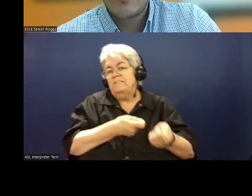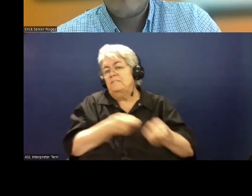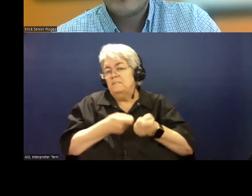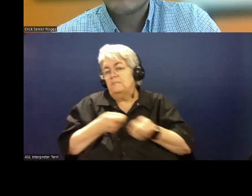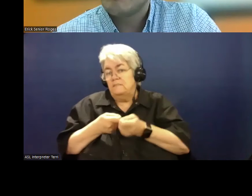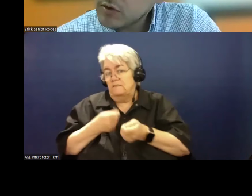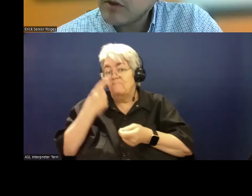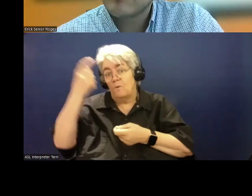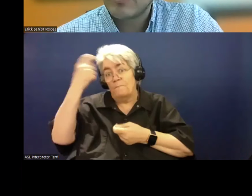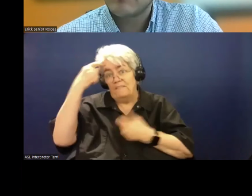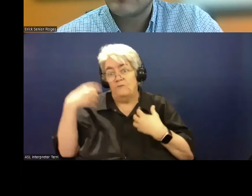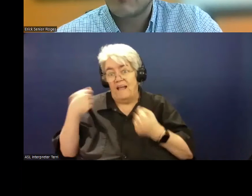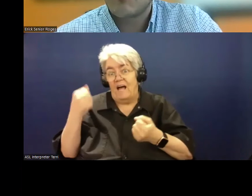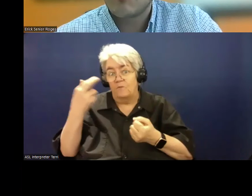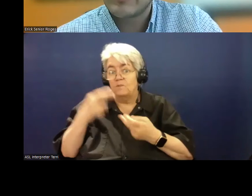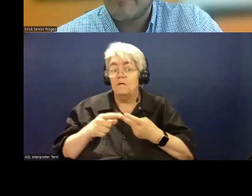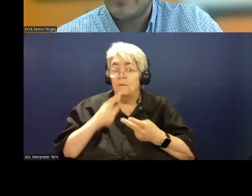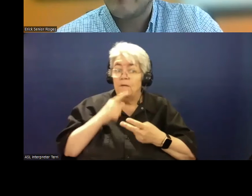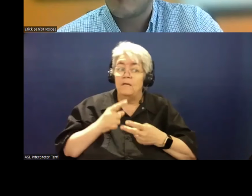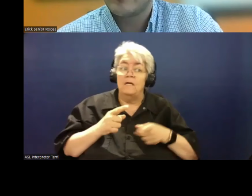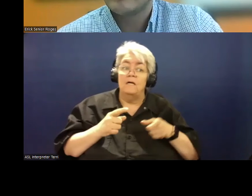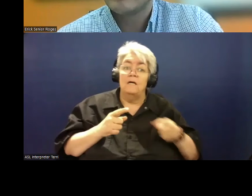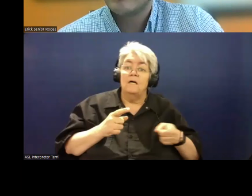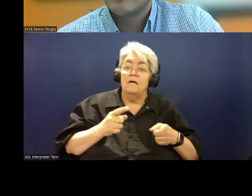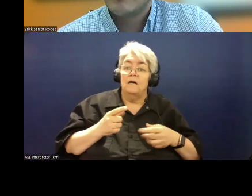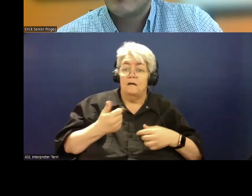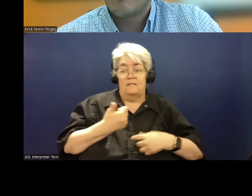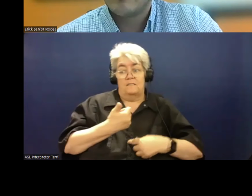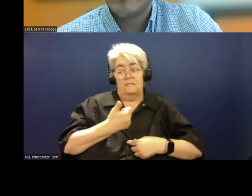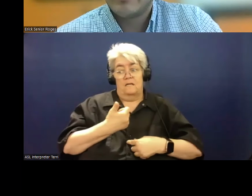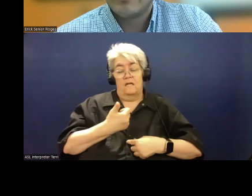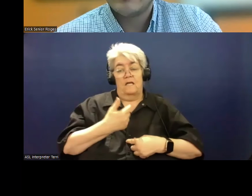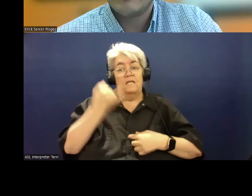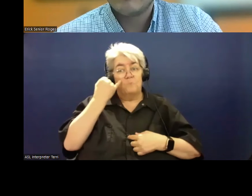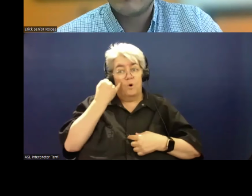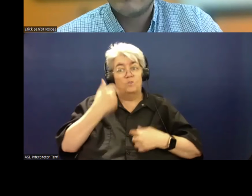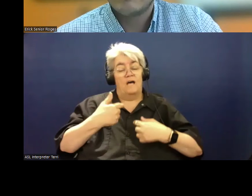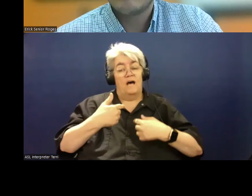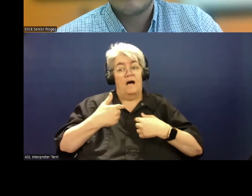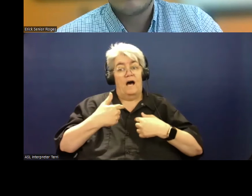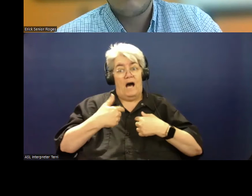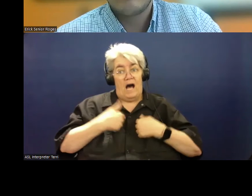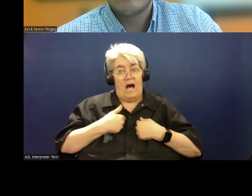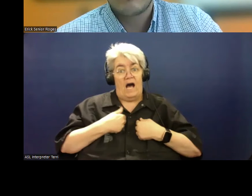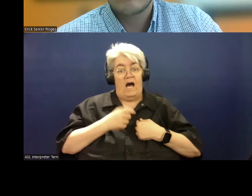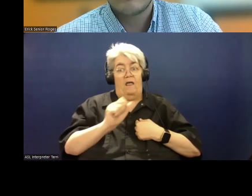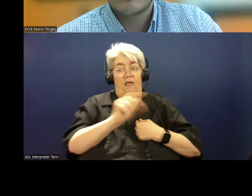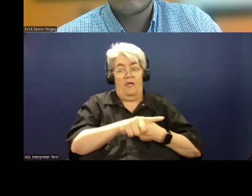BUT SOME DISCLOSURES CAN BE IMPORTANT IN TERMS OF ESTABLISHING TRUST.